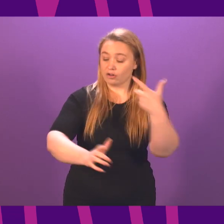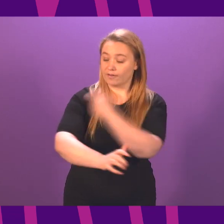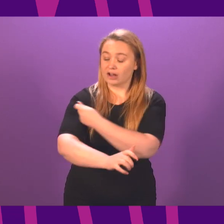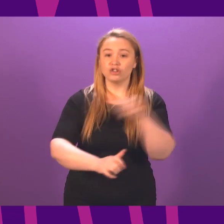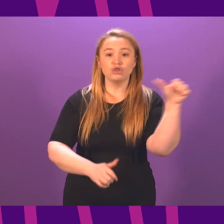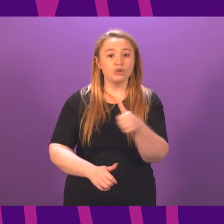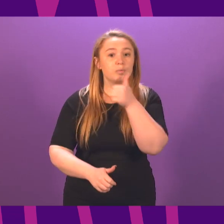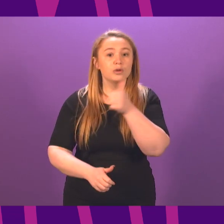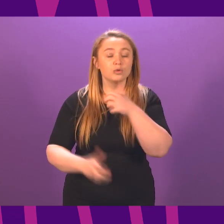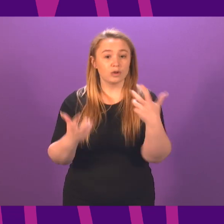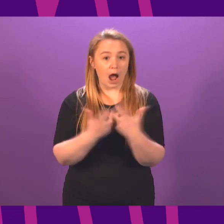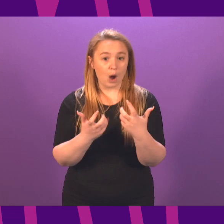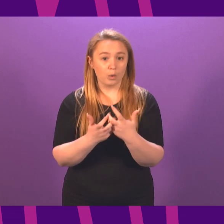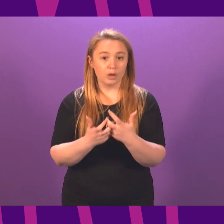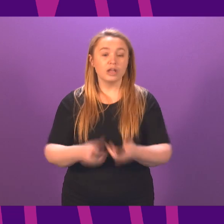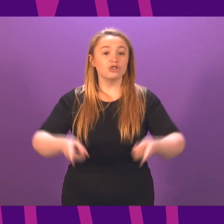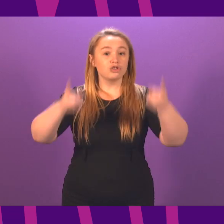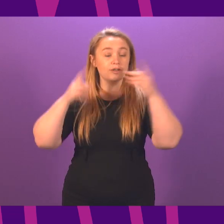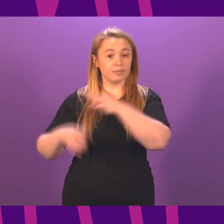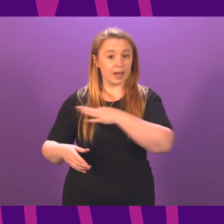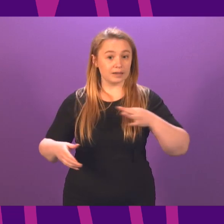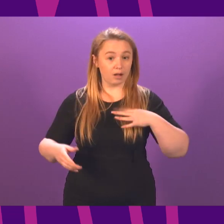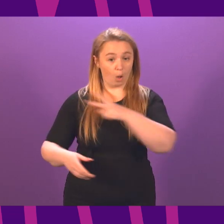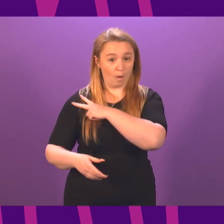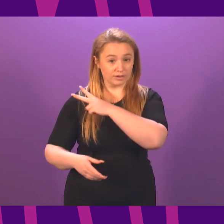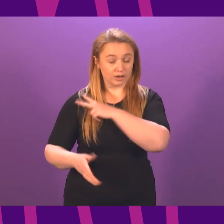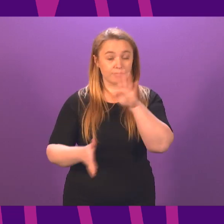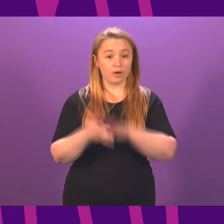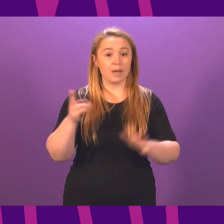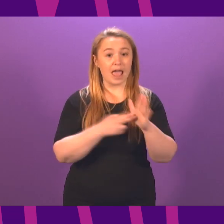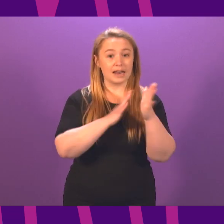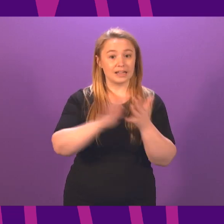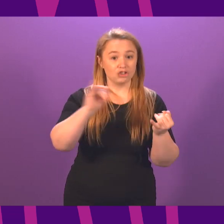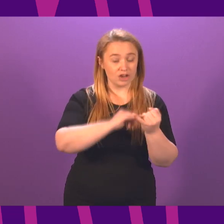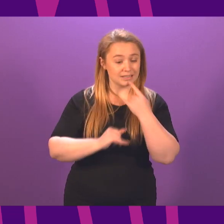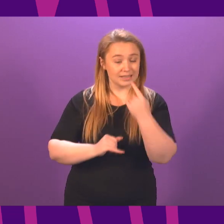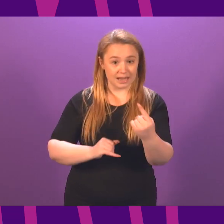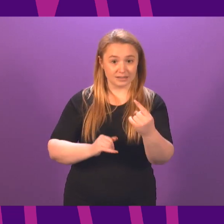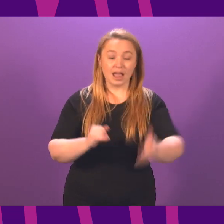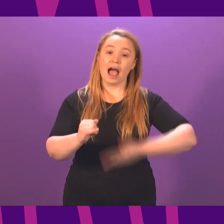“the guidance from the chief medical officer and from the NHS medical director is ... if at the end of your vaccination session